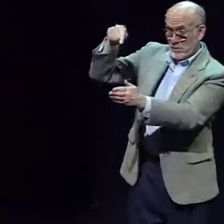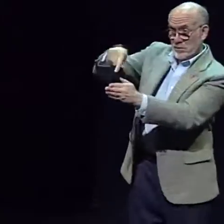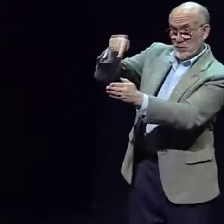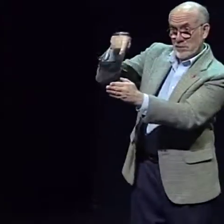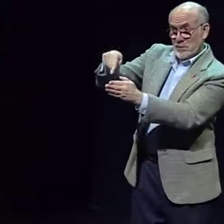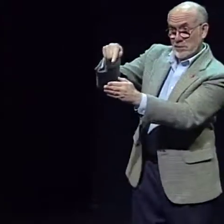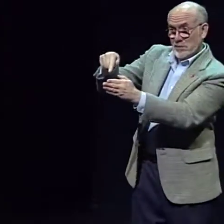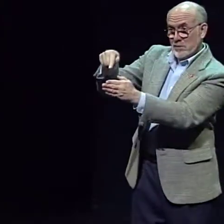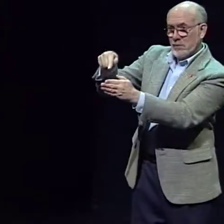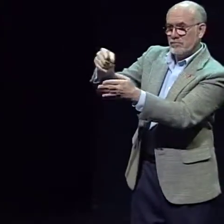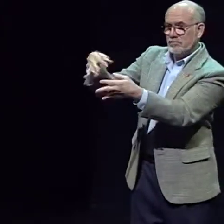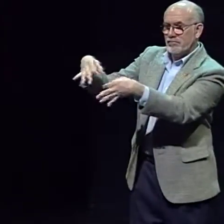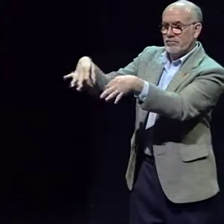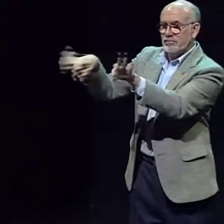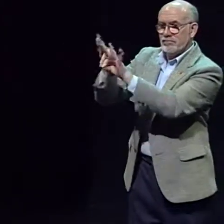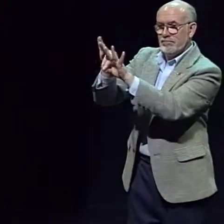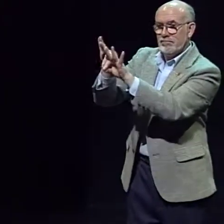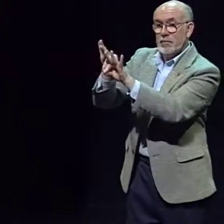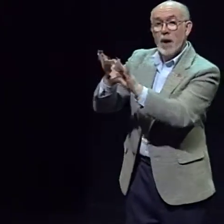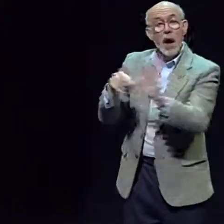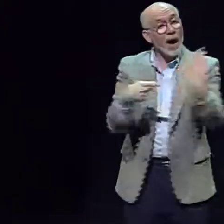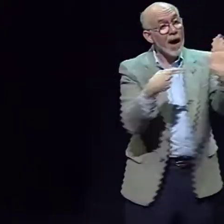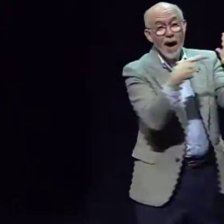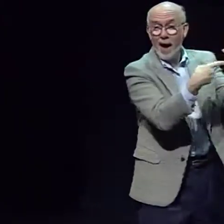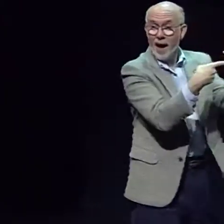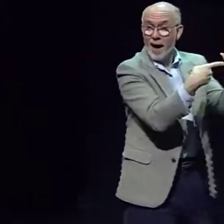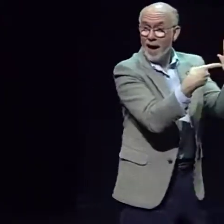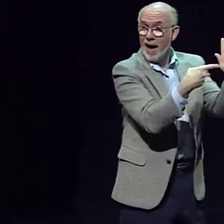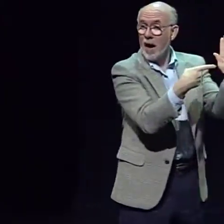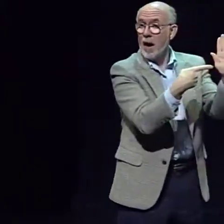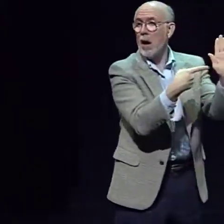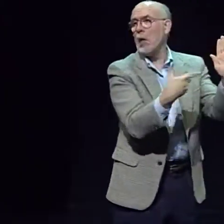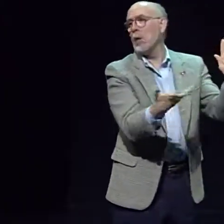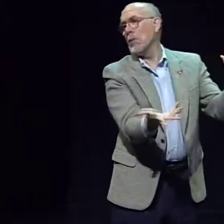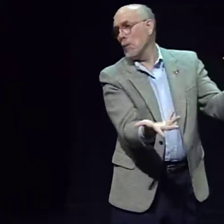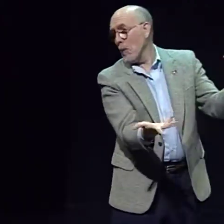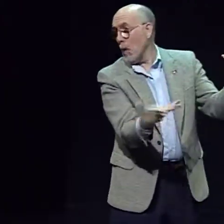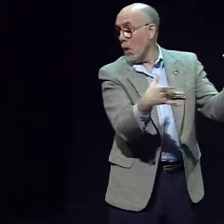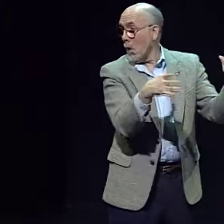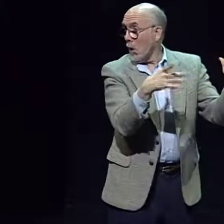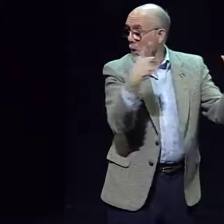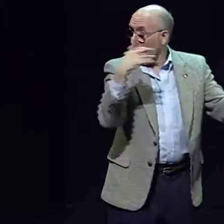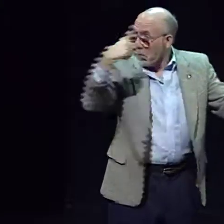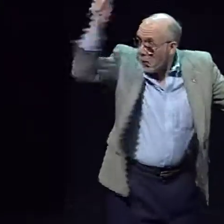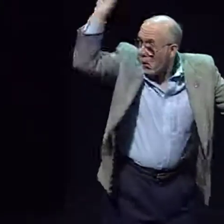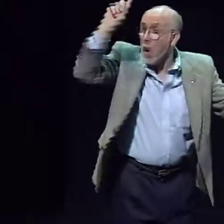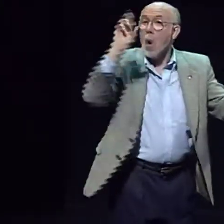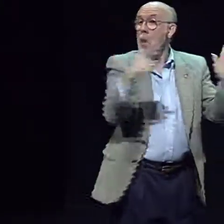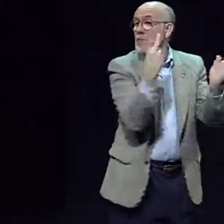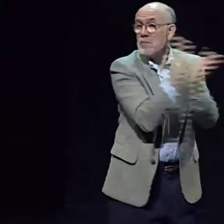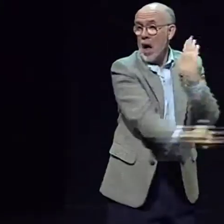THINK ABOUT THE PROCESS AND HOW IMPORTANT THAT IS. CERTAINLY, THE FINAL PRODUCT IS THERE.